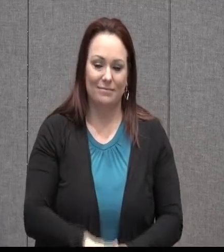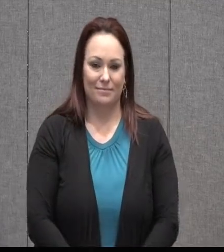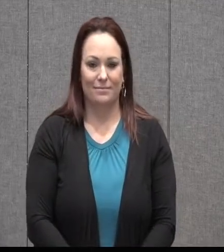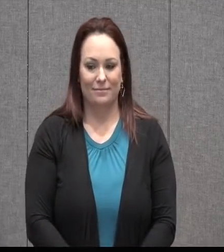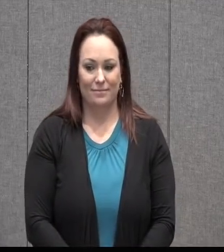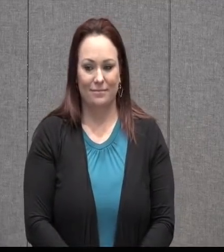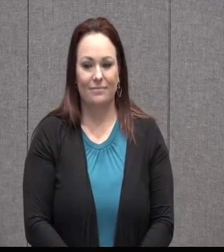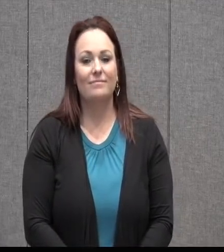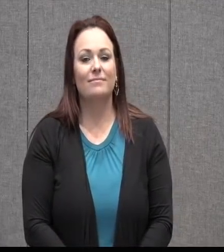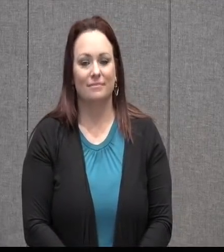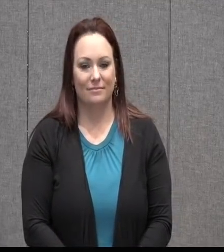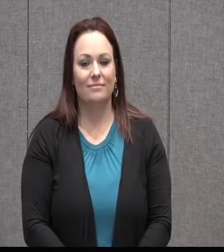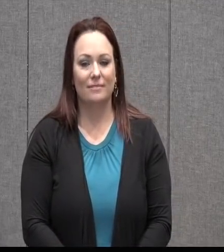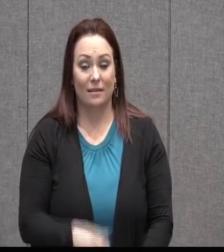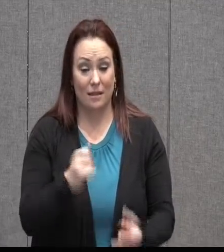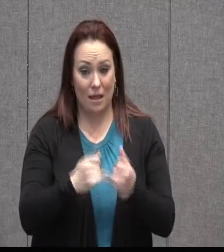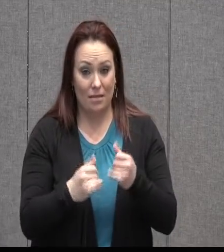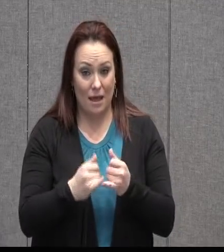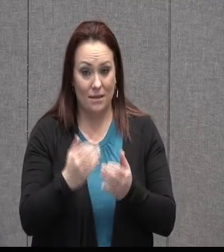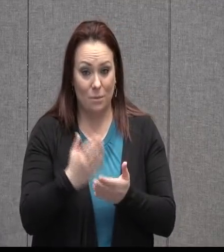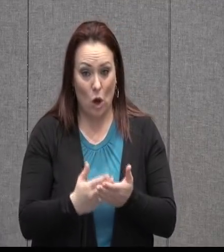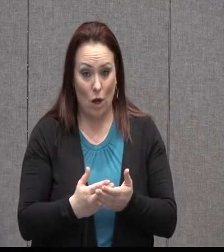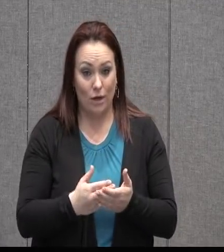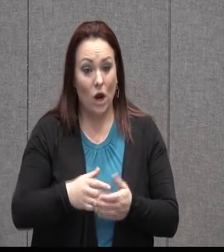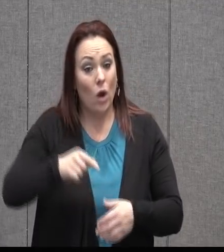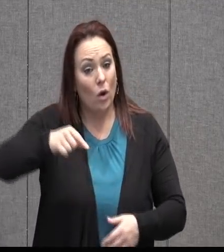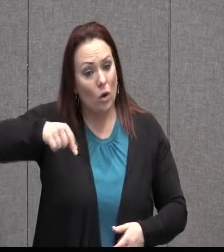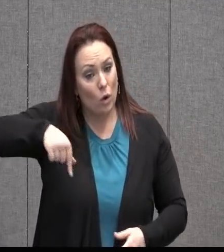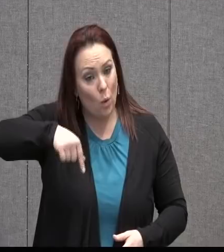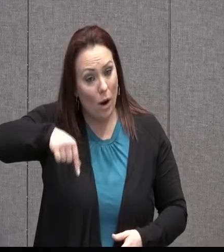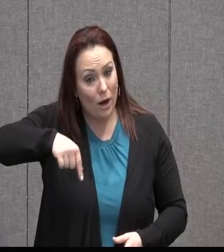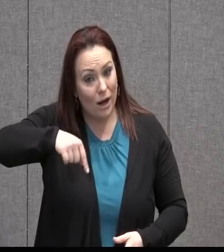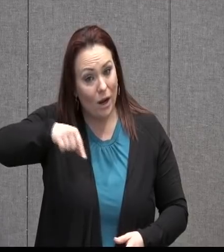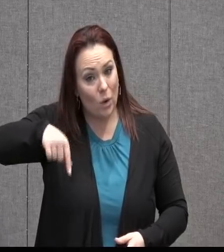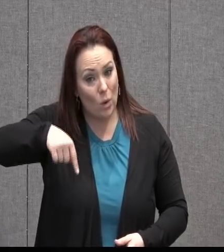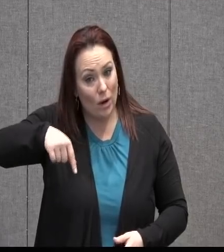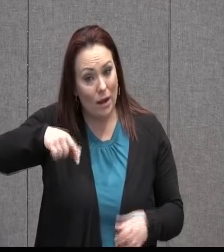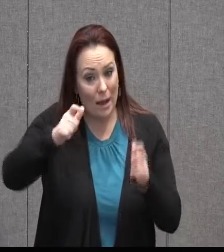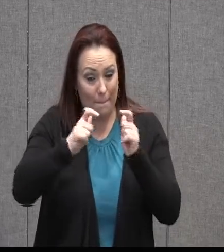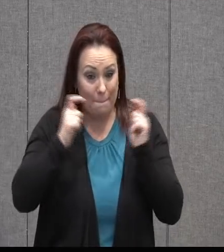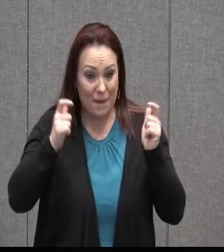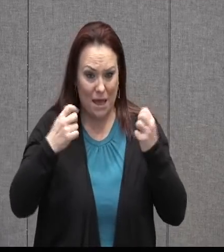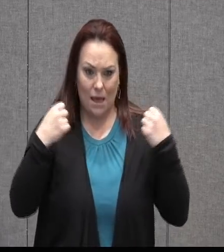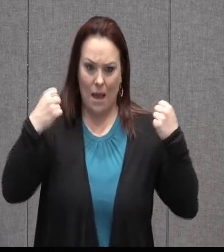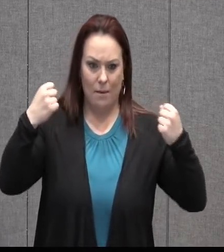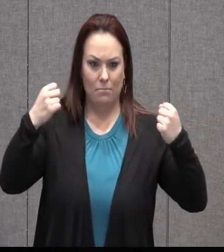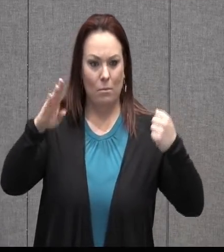And the last part. Quarter, quarter, big and bold.